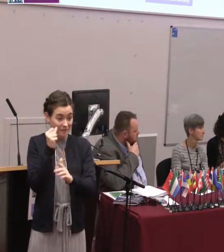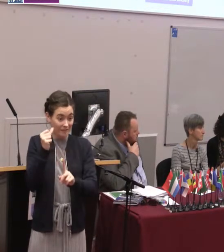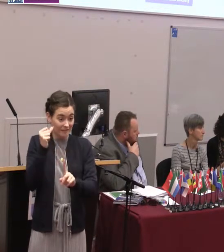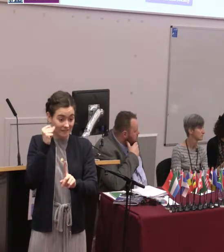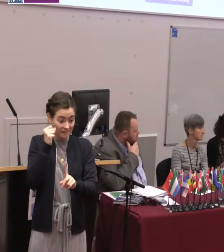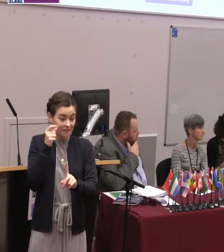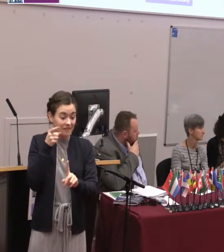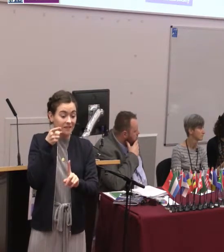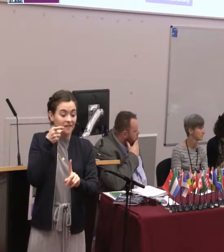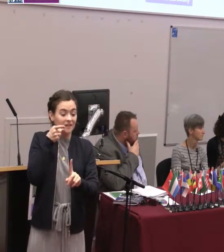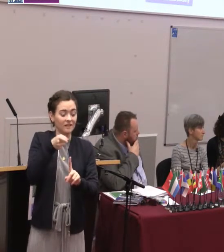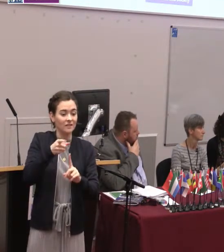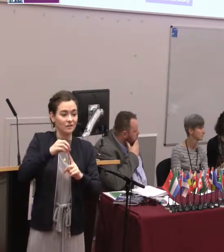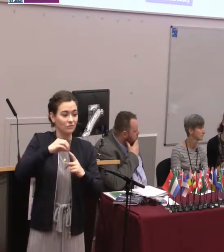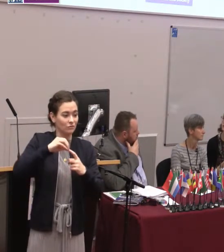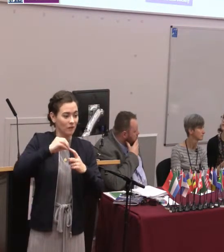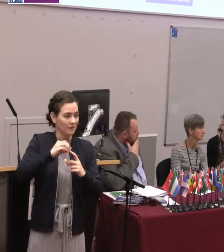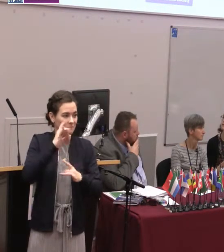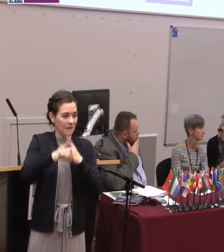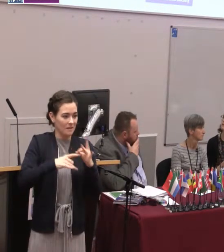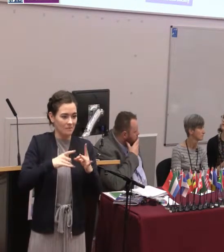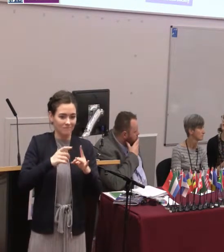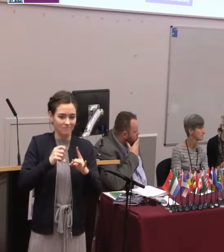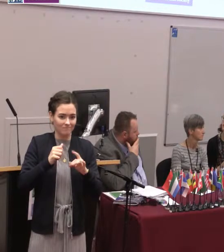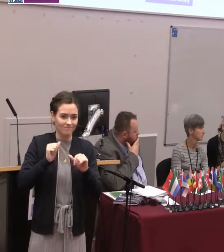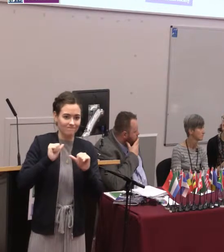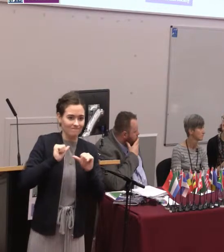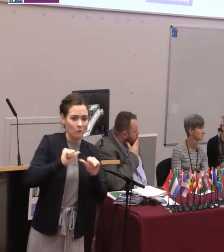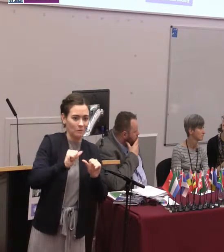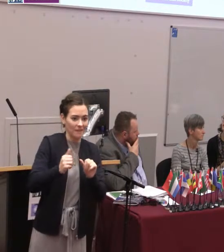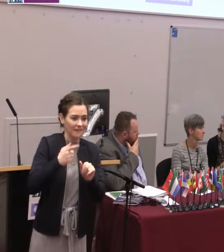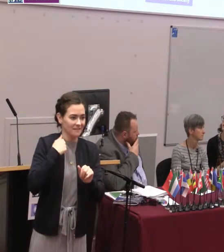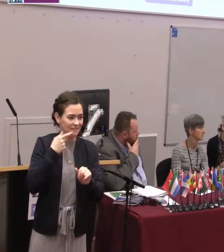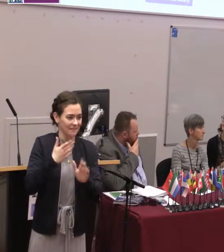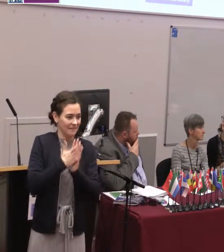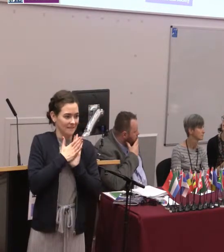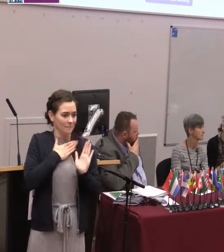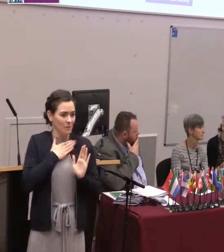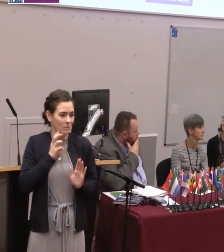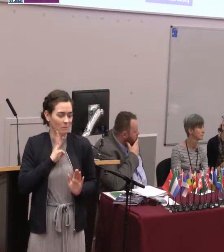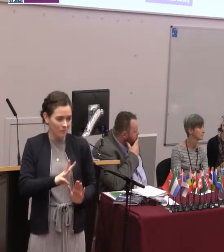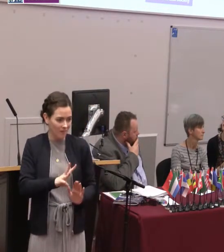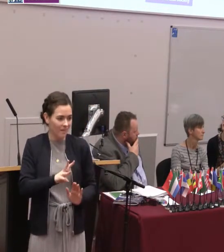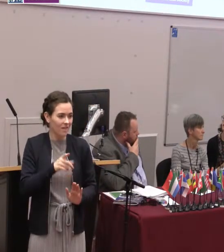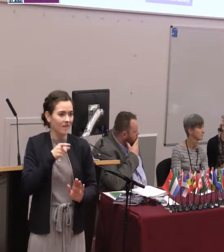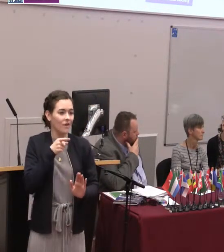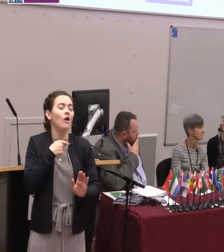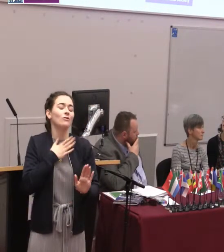mum. I are ready had a mum, but there was no way was then called that woman Mum.